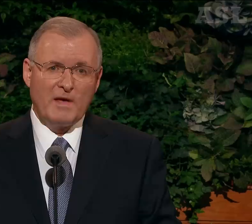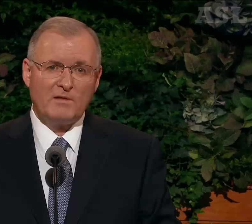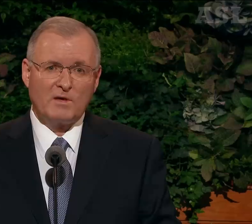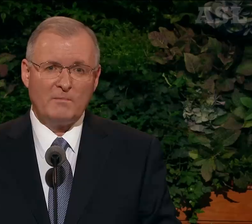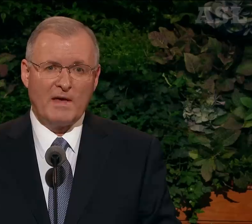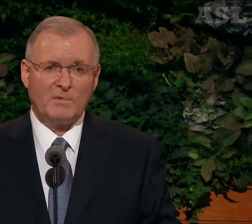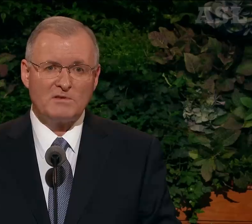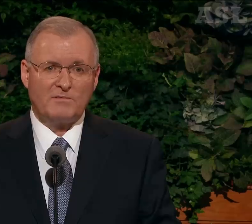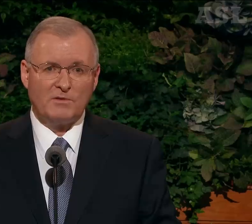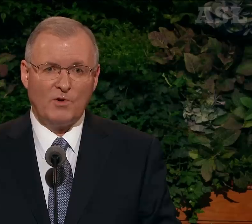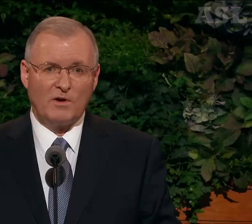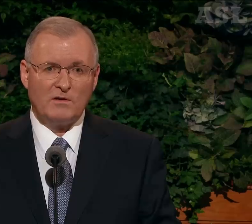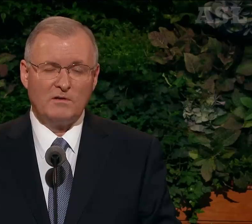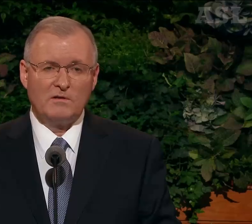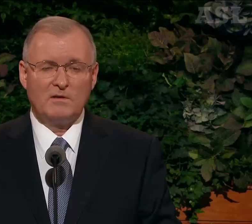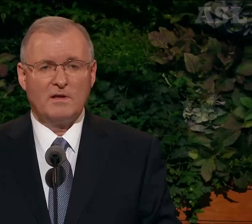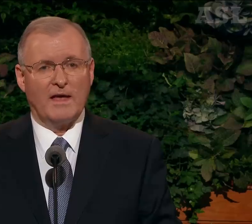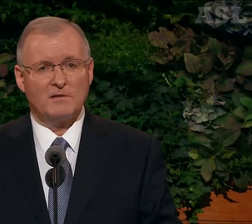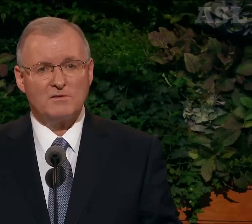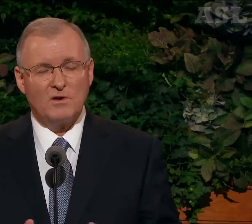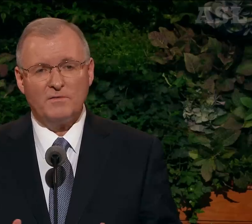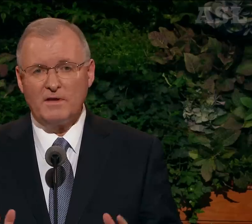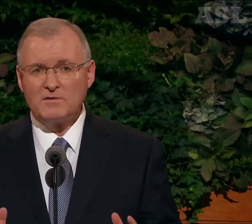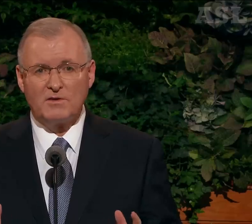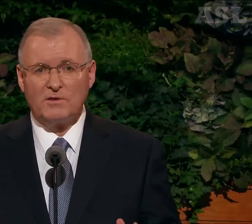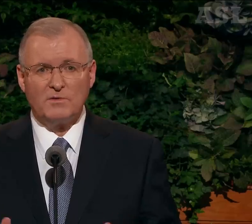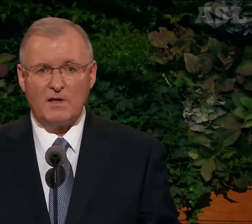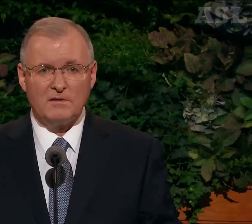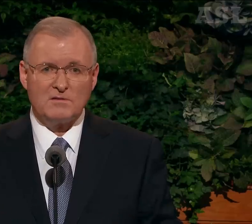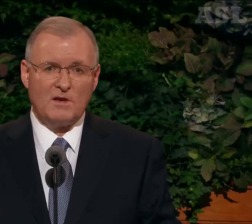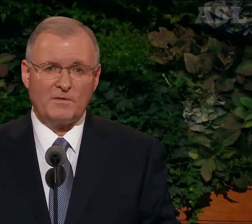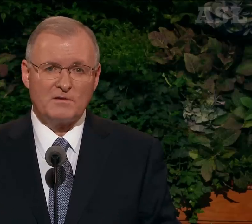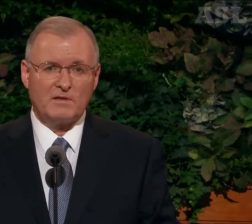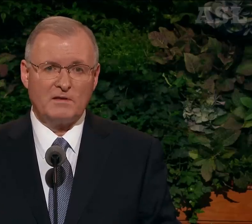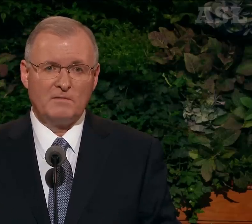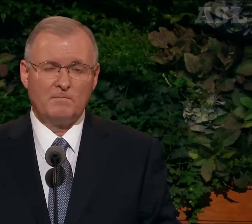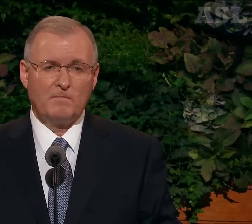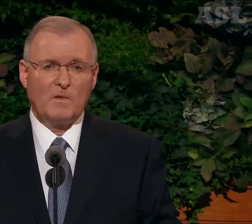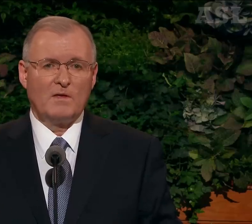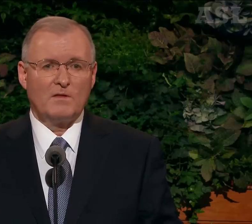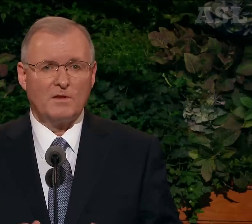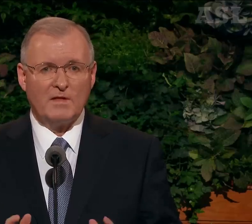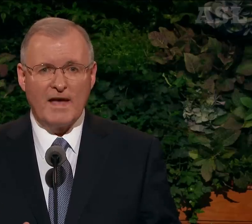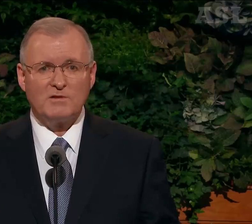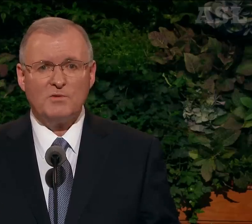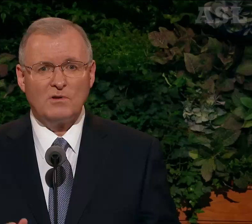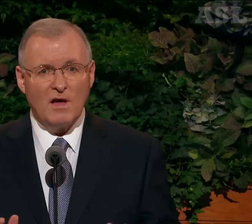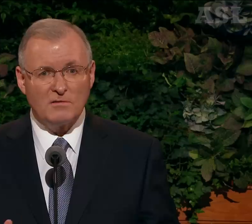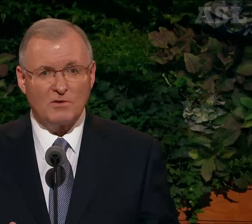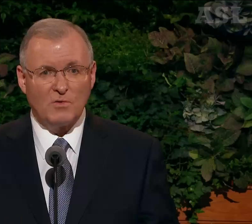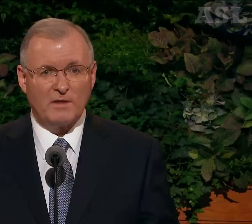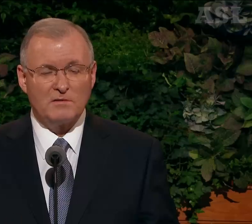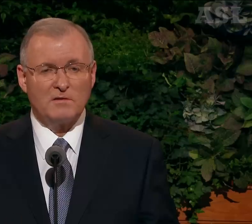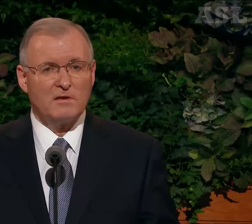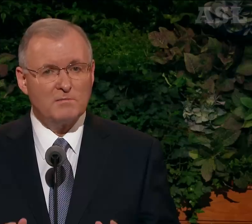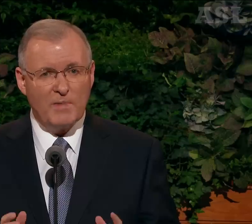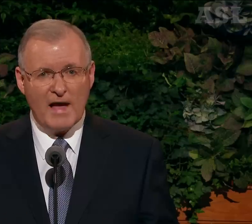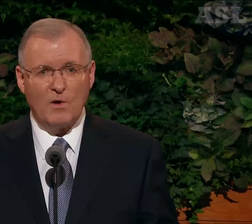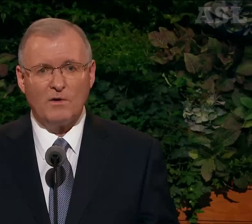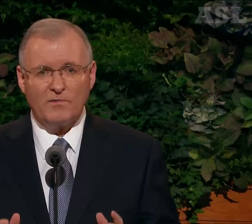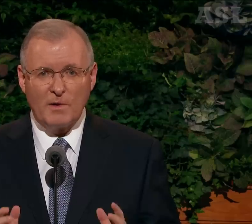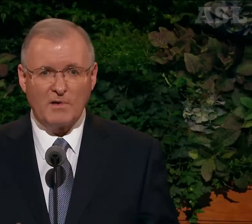"WHEN WE OBEY THE